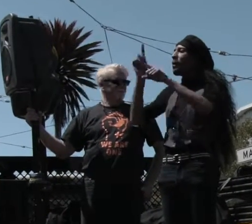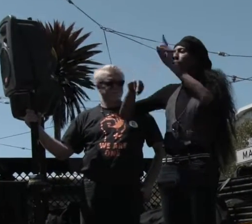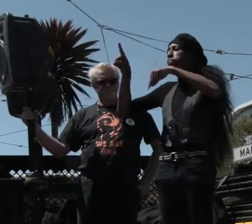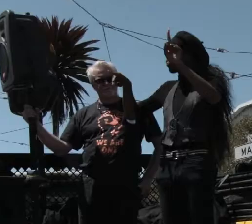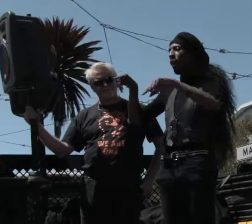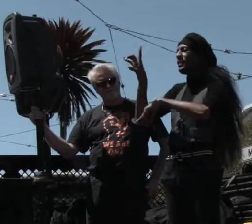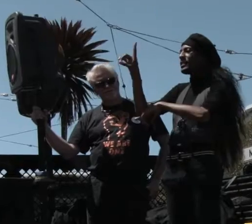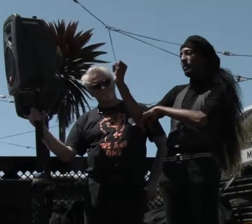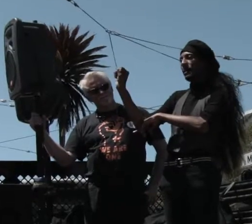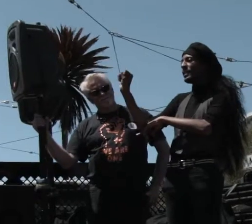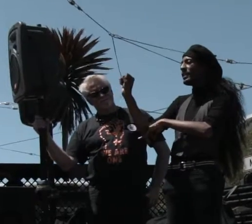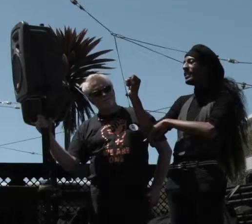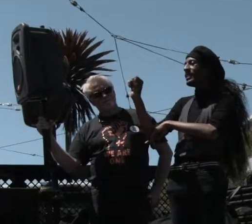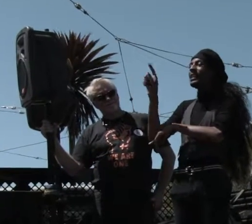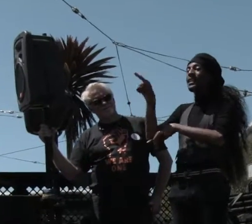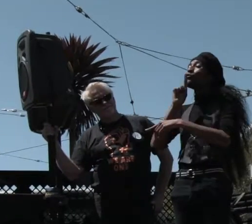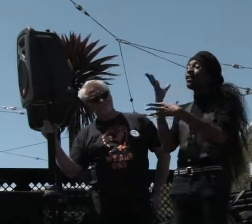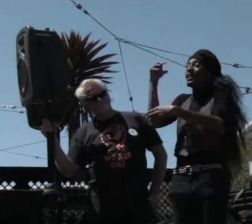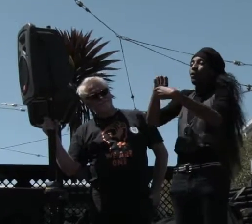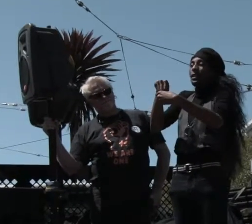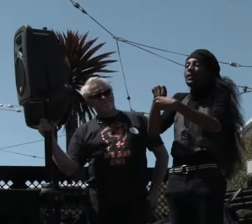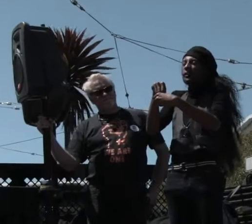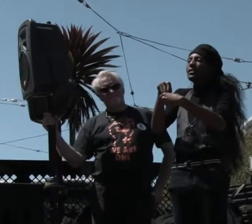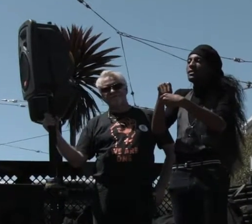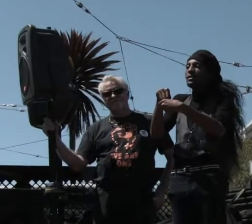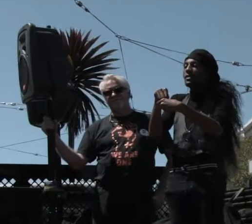Disability justice is inclusive by its very nature.